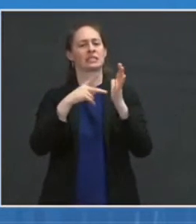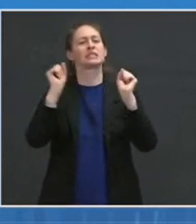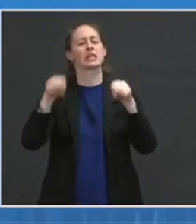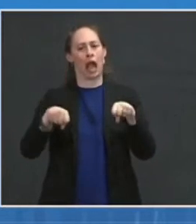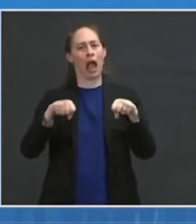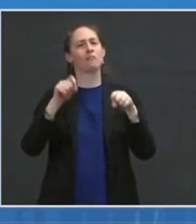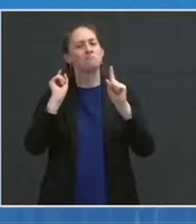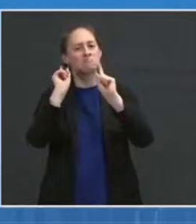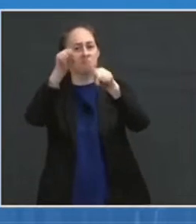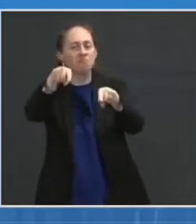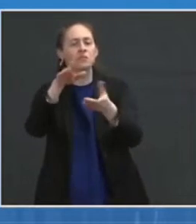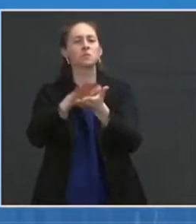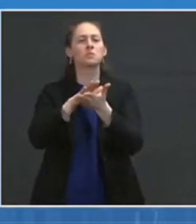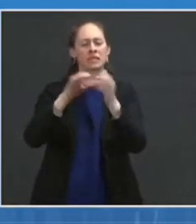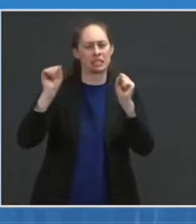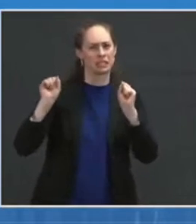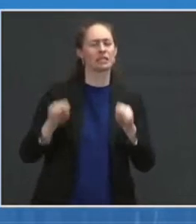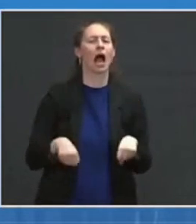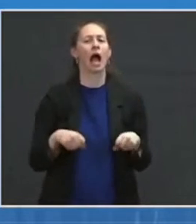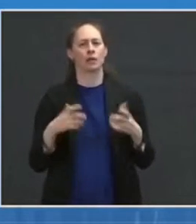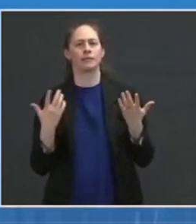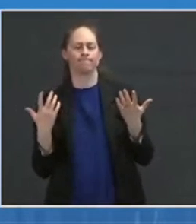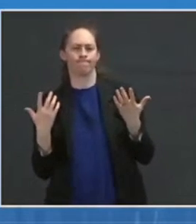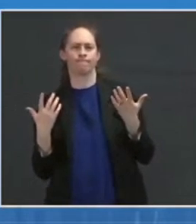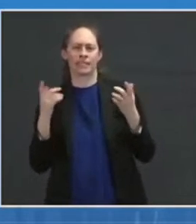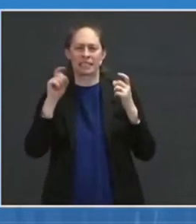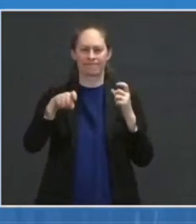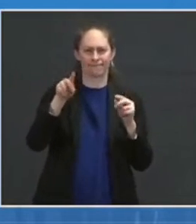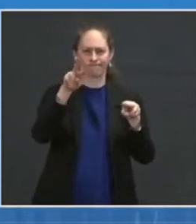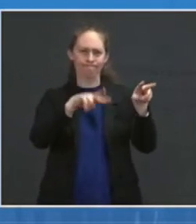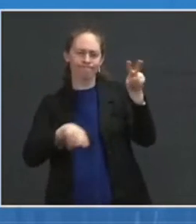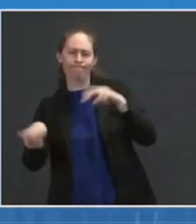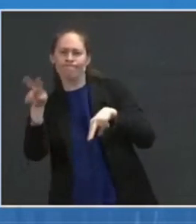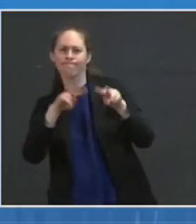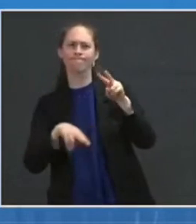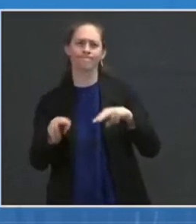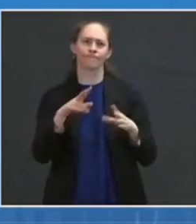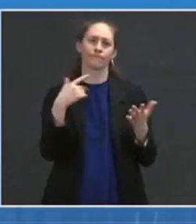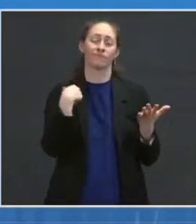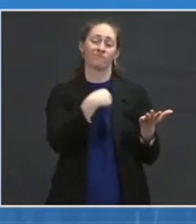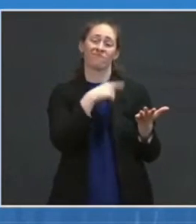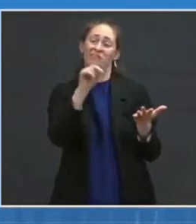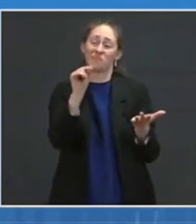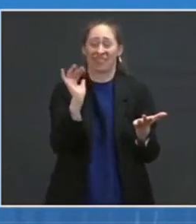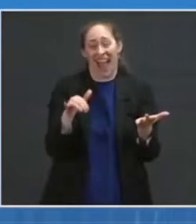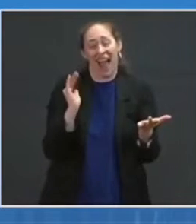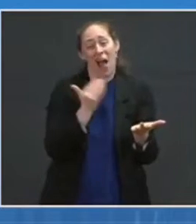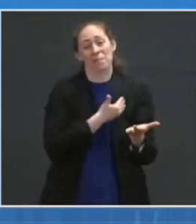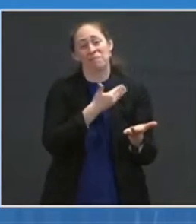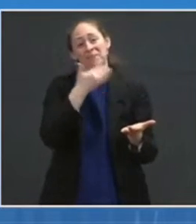LEARNING. AS WELL AS FOR MEDICAL -- MIDDLE SCHOOL AND HIGH SCHOOL